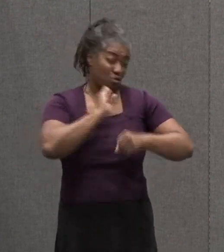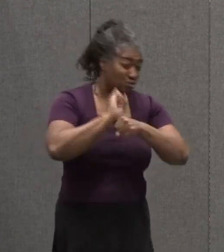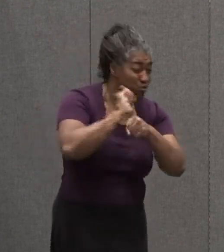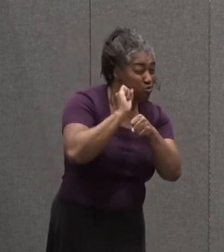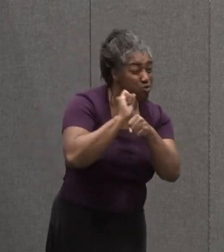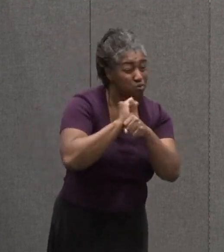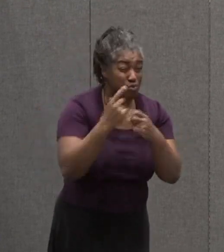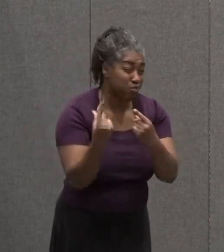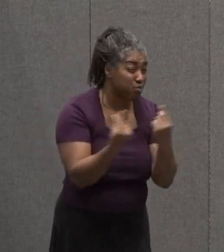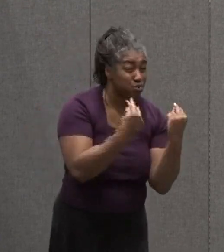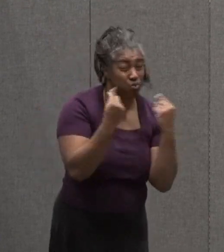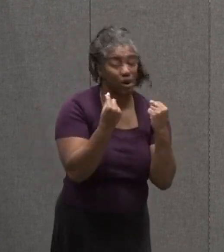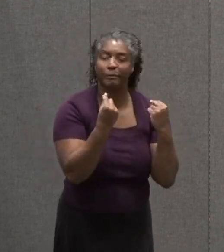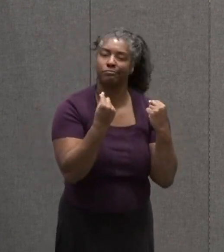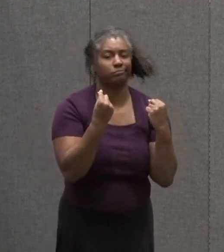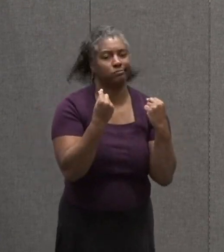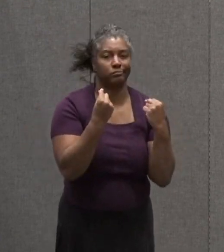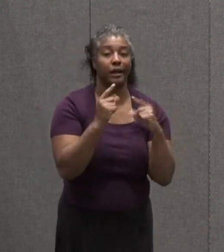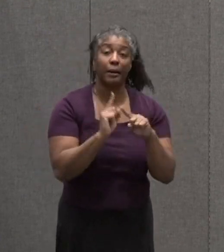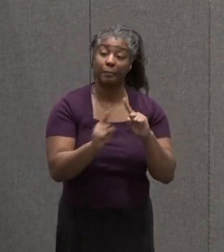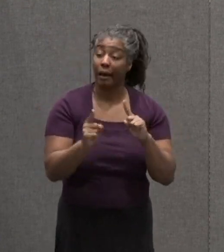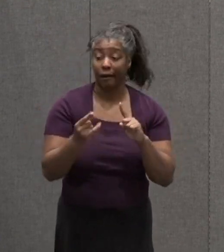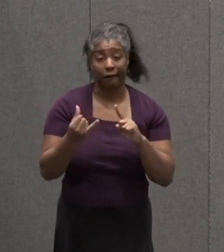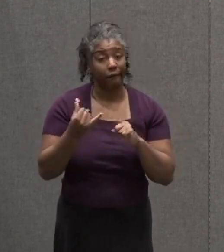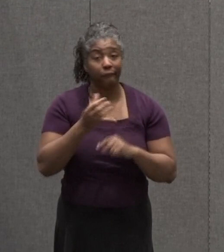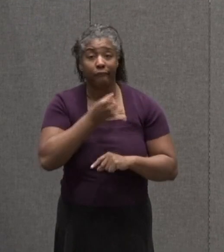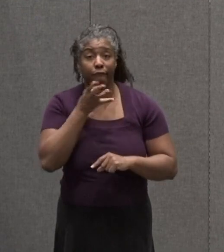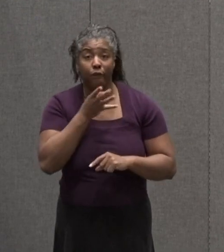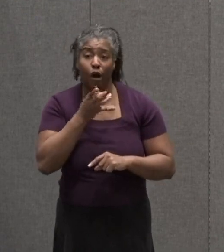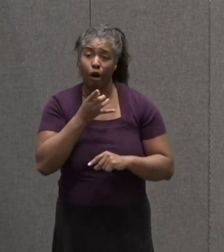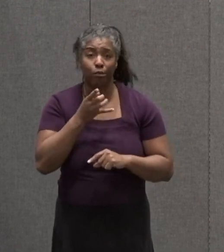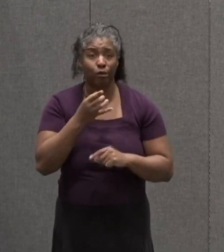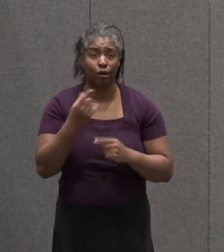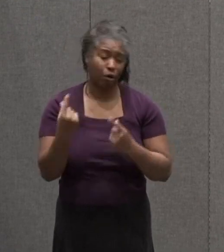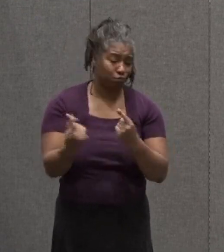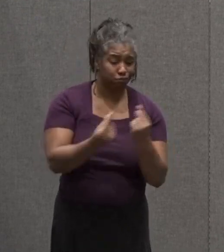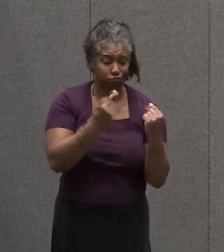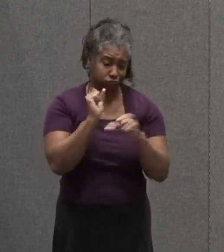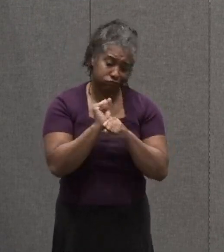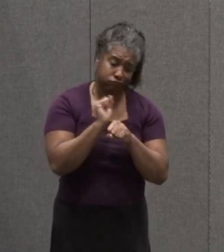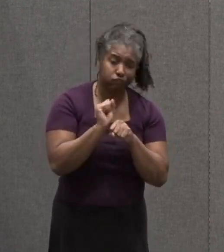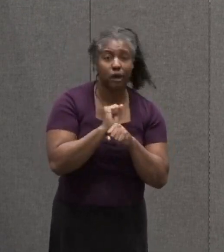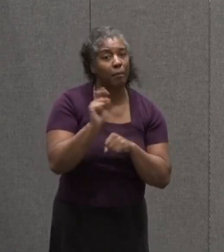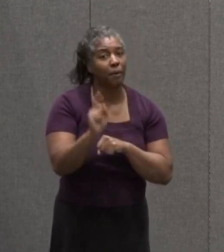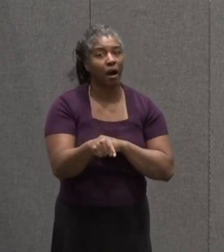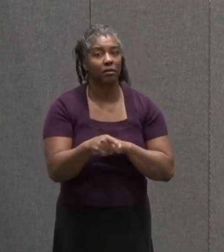We have work to do. So he would see me and I'd be constantly watching TV.